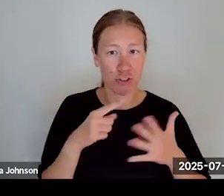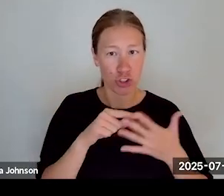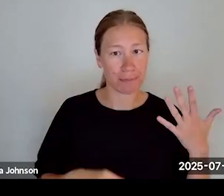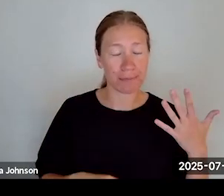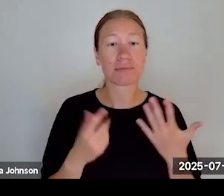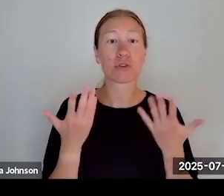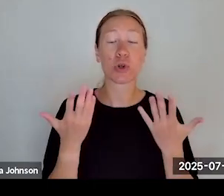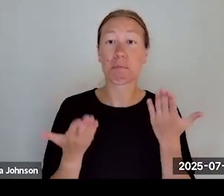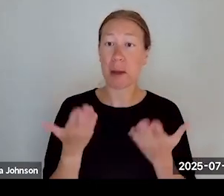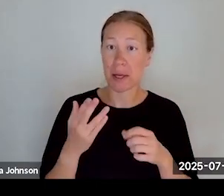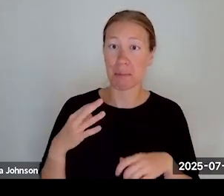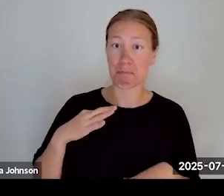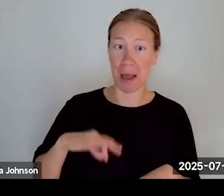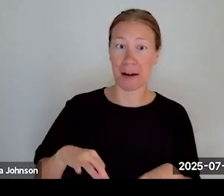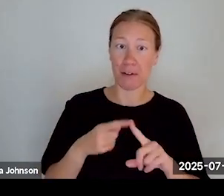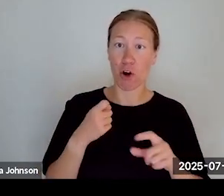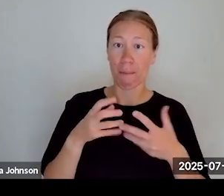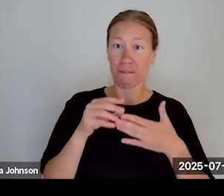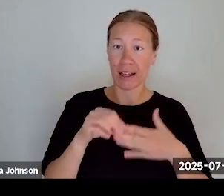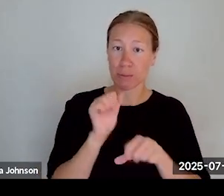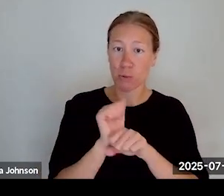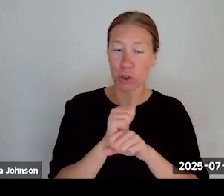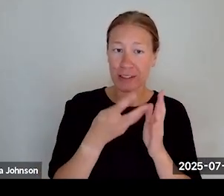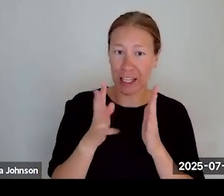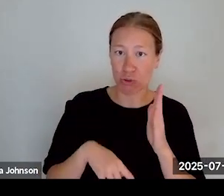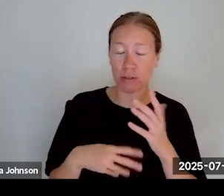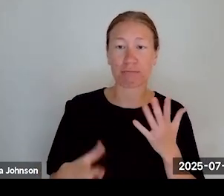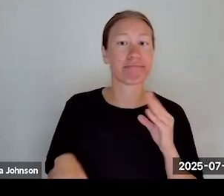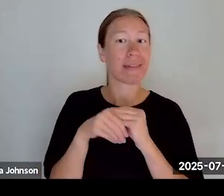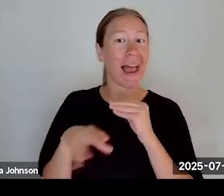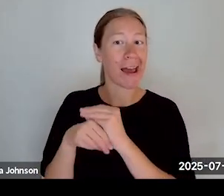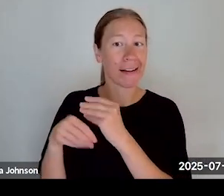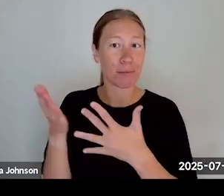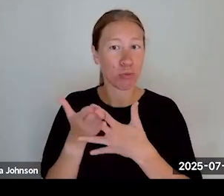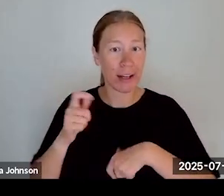an increased number of breaks during the day, use of a private break or work area,